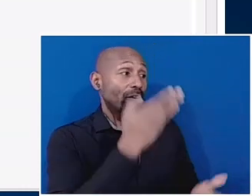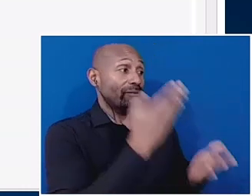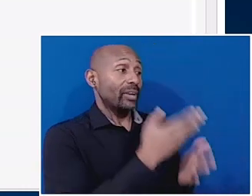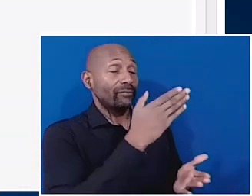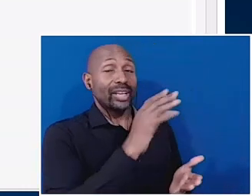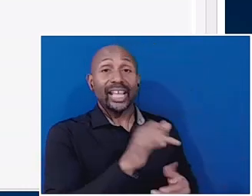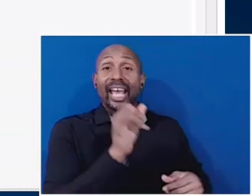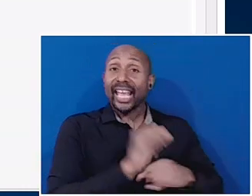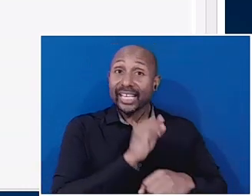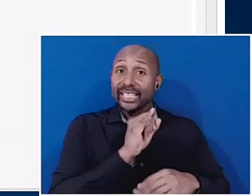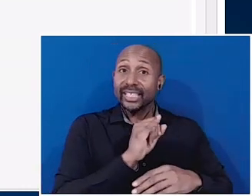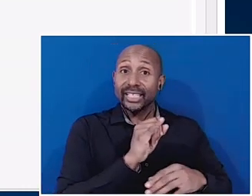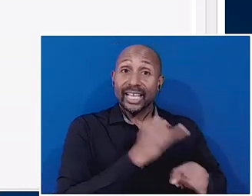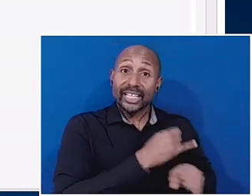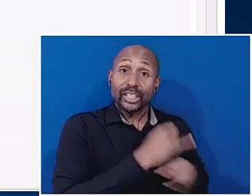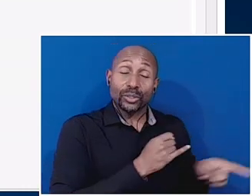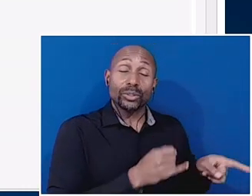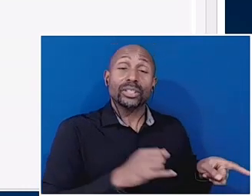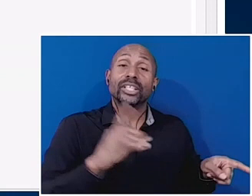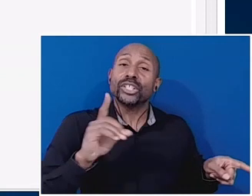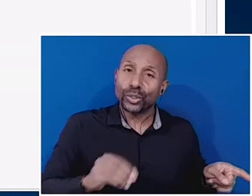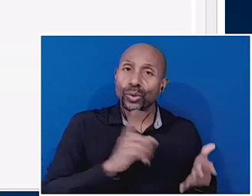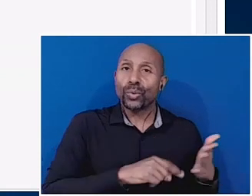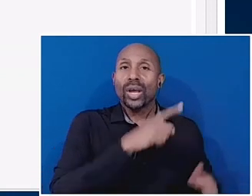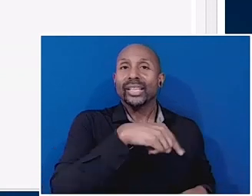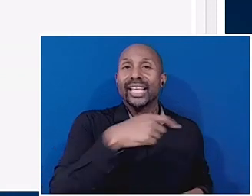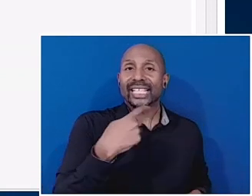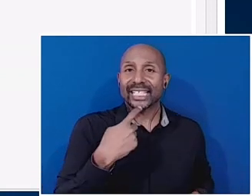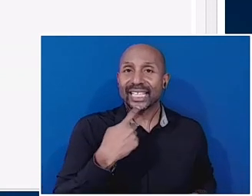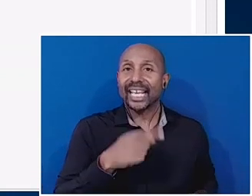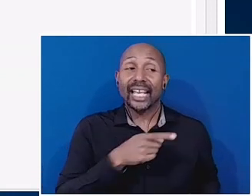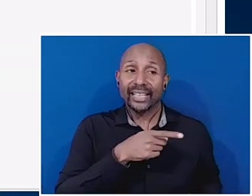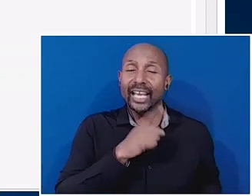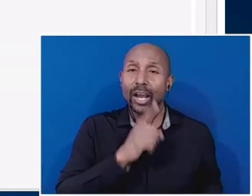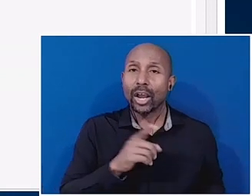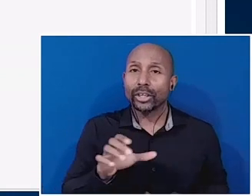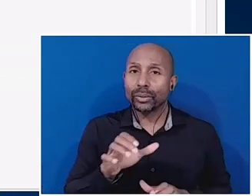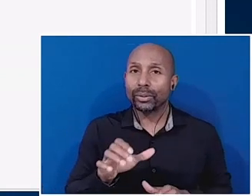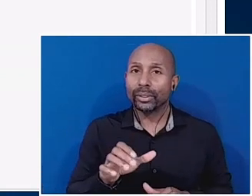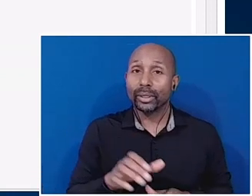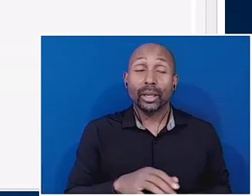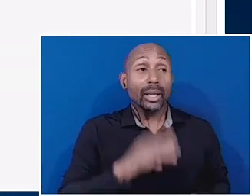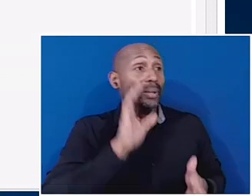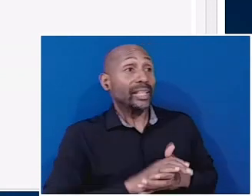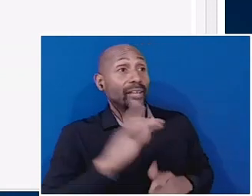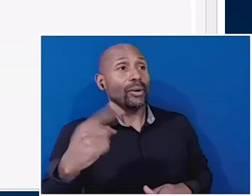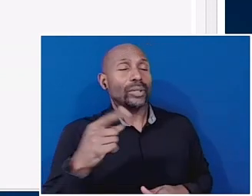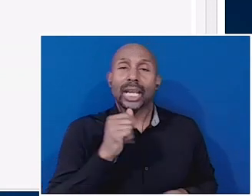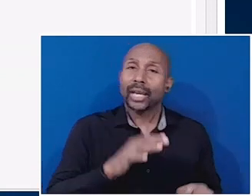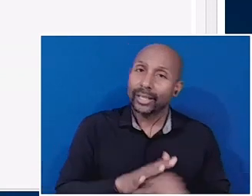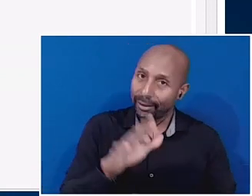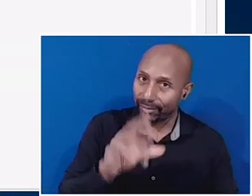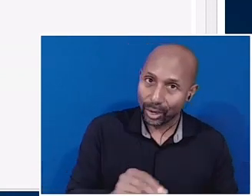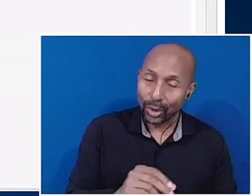It doesn't feel or it isn't enough to believe them when they're telling you that they're conforming to what's in the